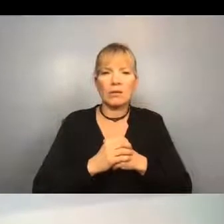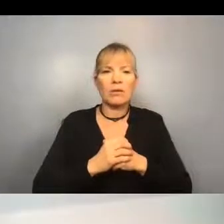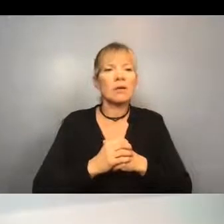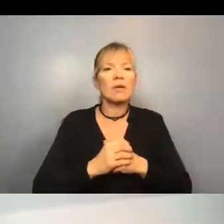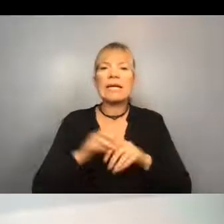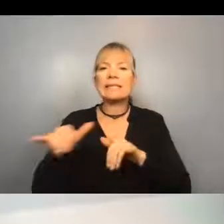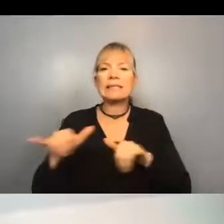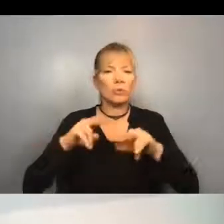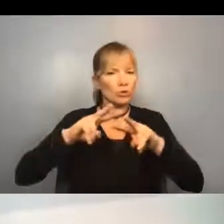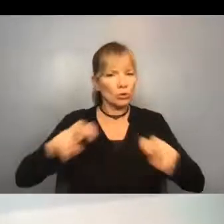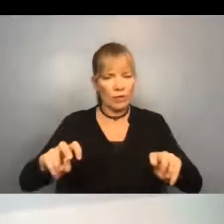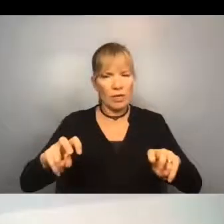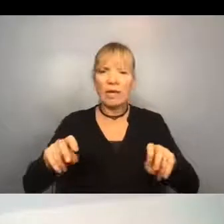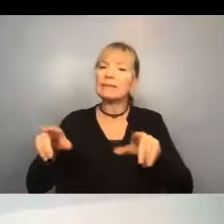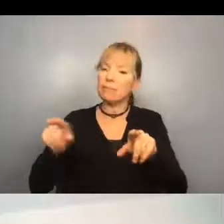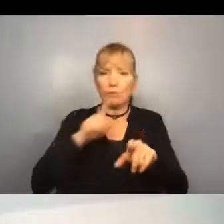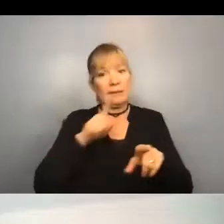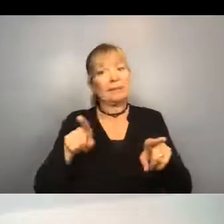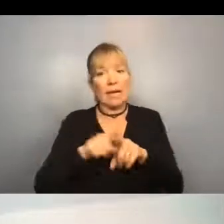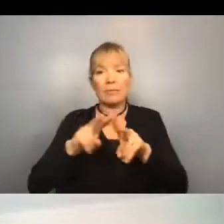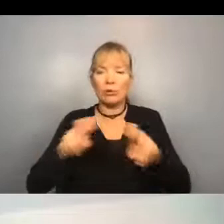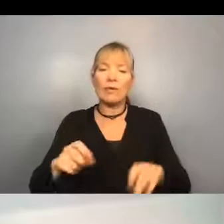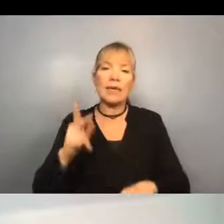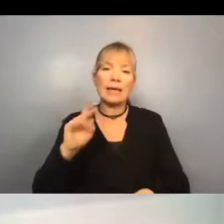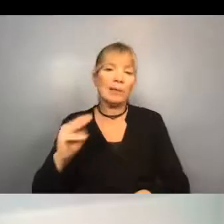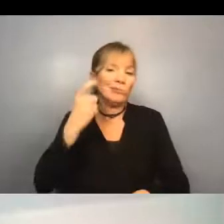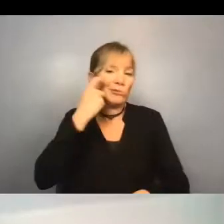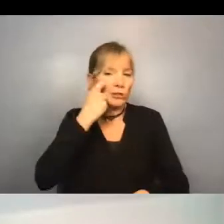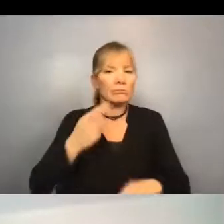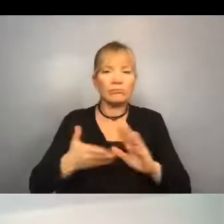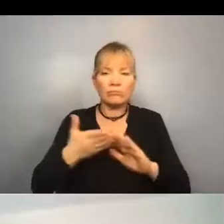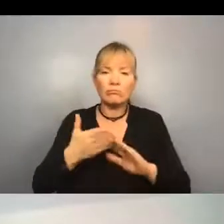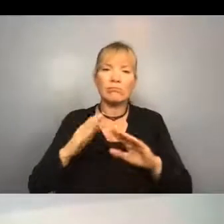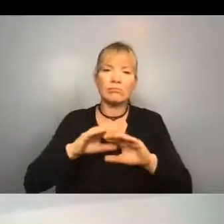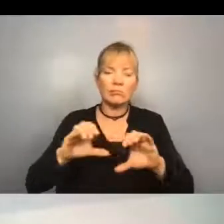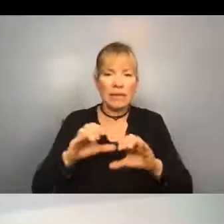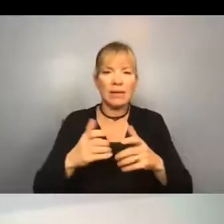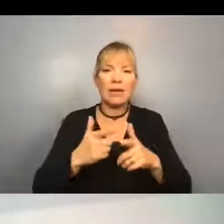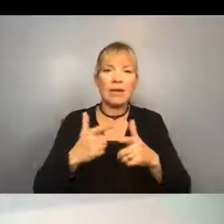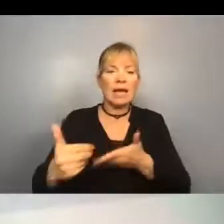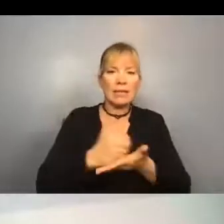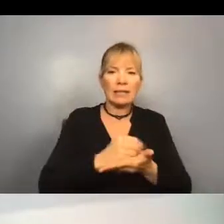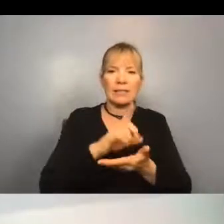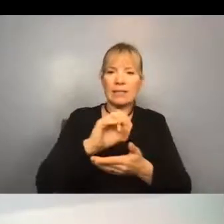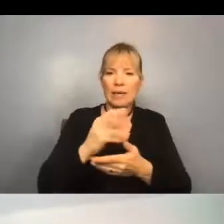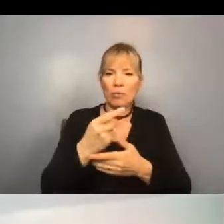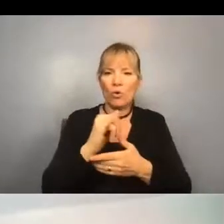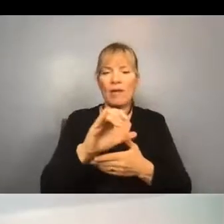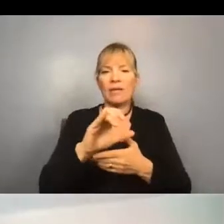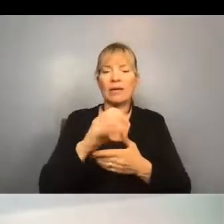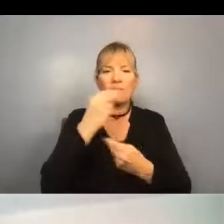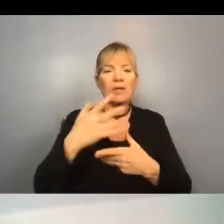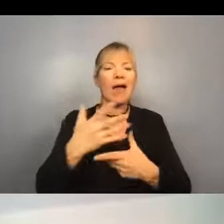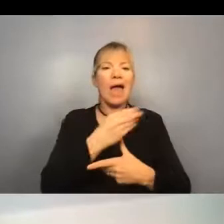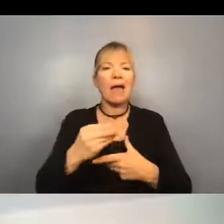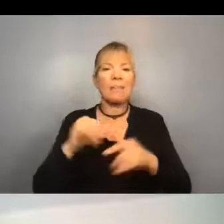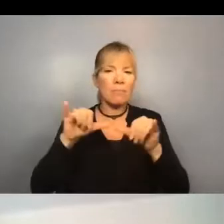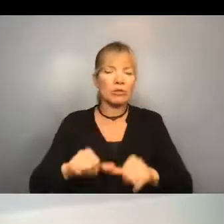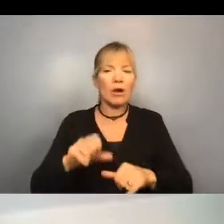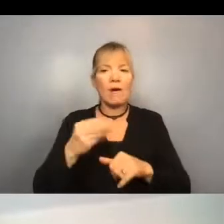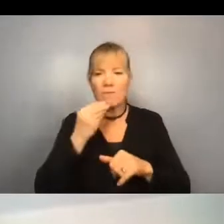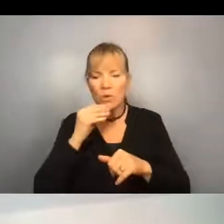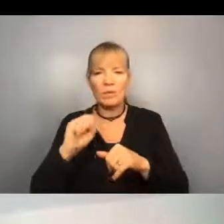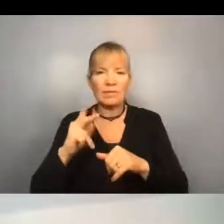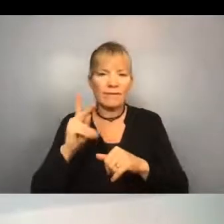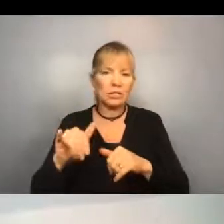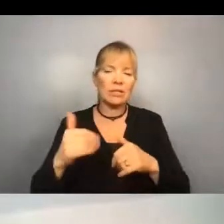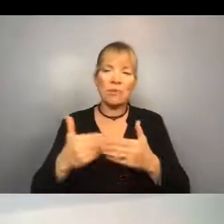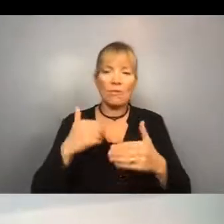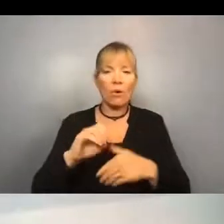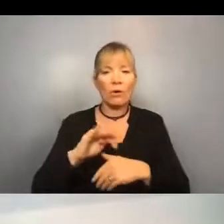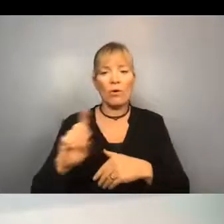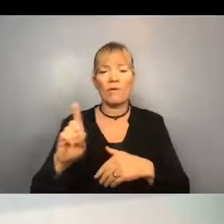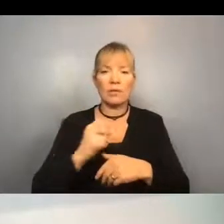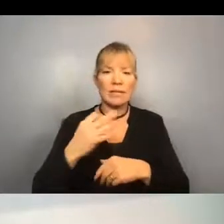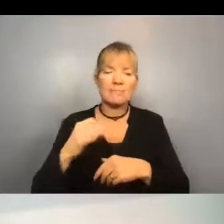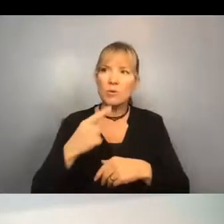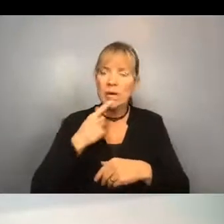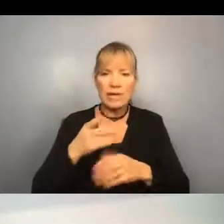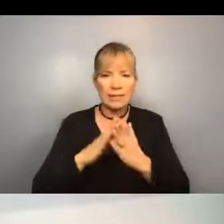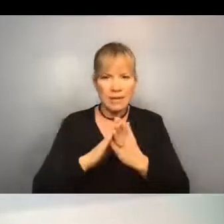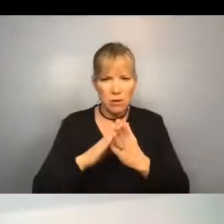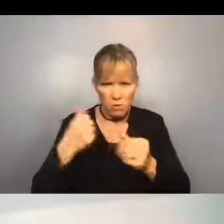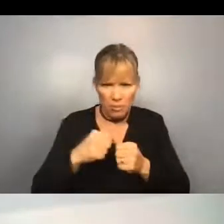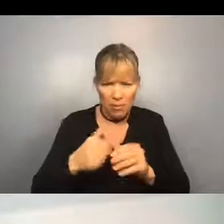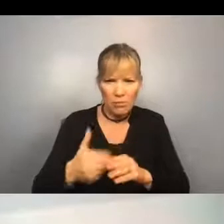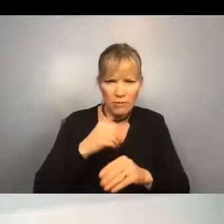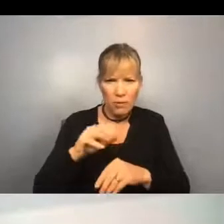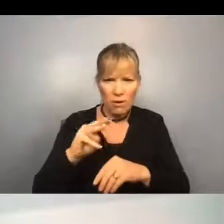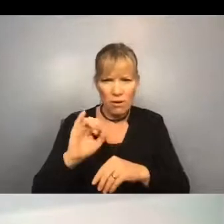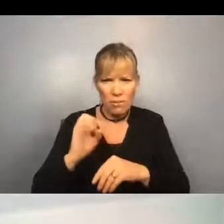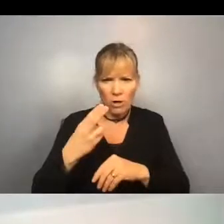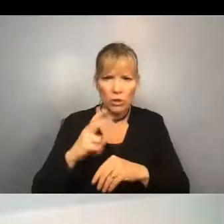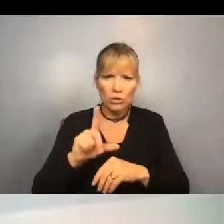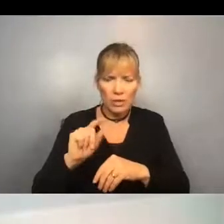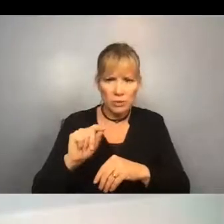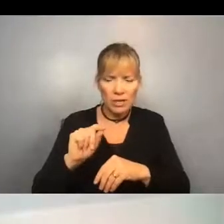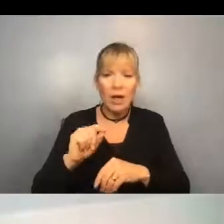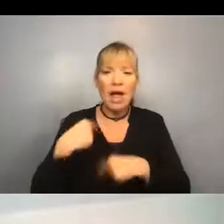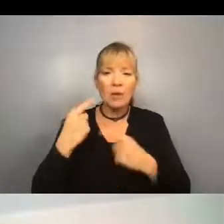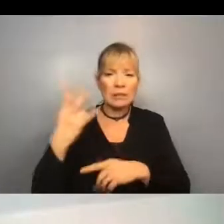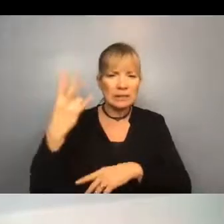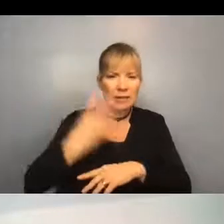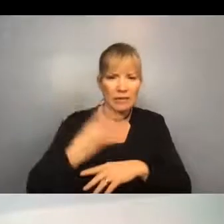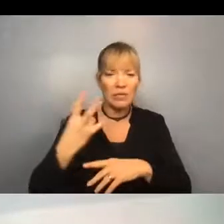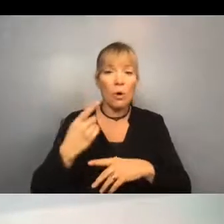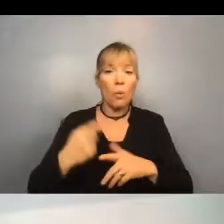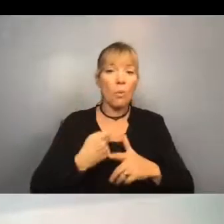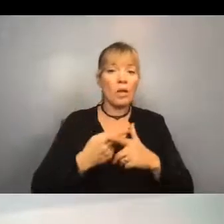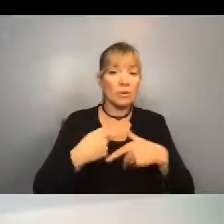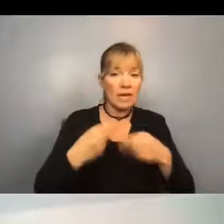So, it's a similar survey, the same survey that Kim conducted. They collected demographic information as well as a measure of food sufficiency prior to COVID-19. So, we asked people to recall back to March 2020. And within the last seven days of when the survey was administered